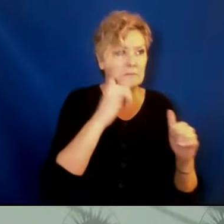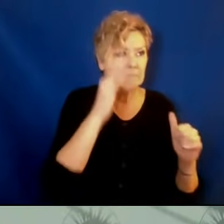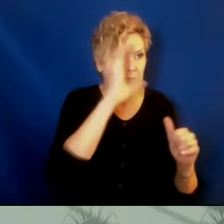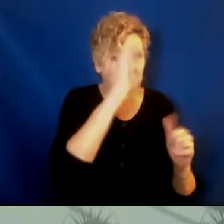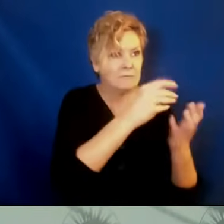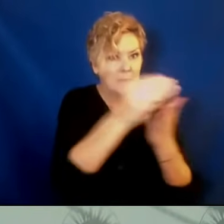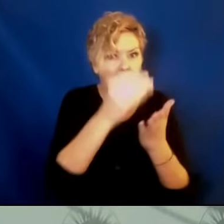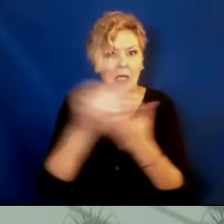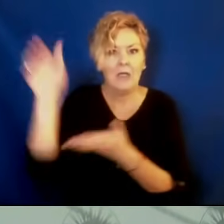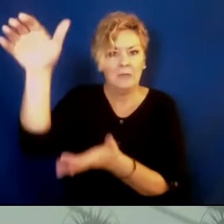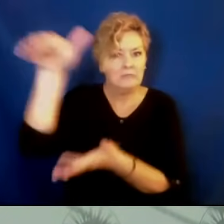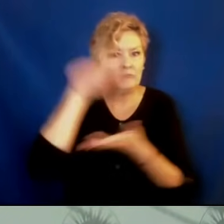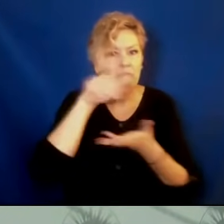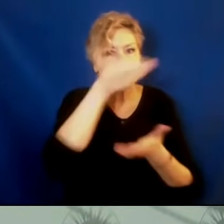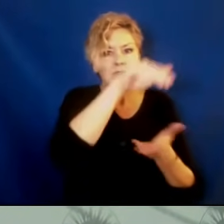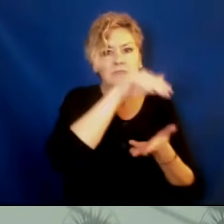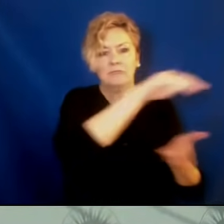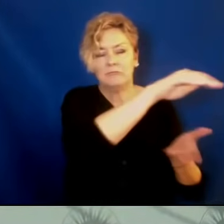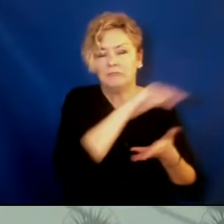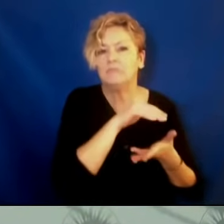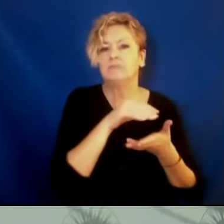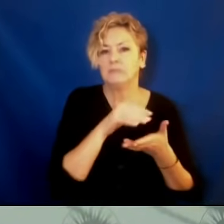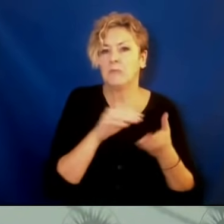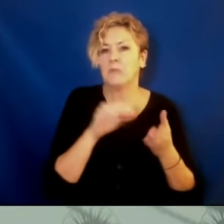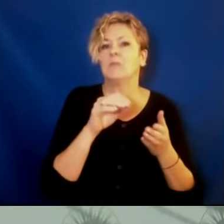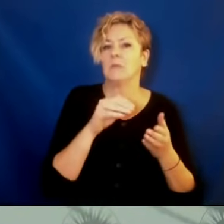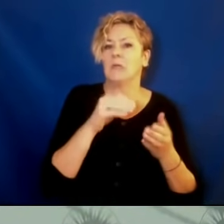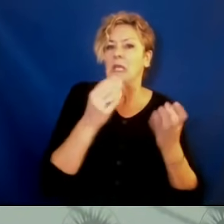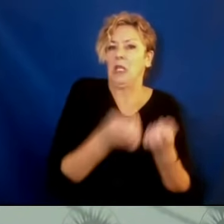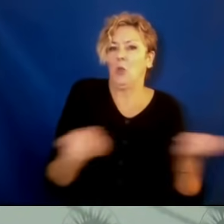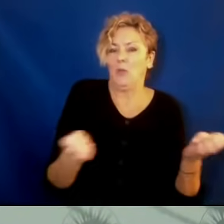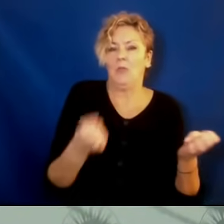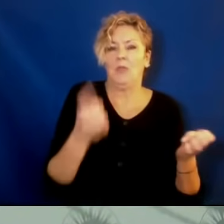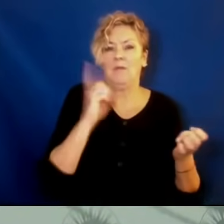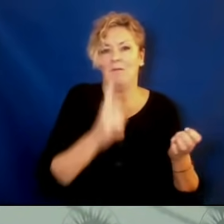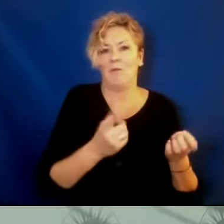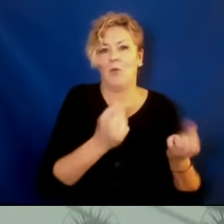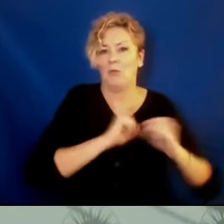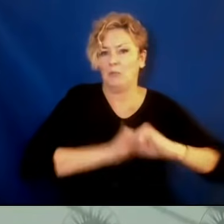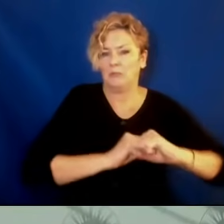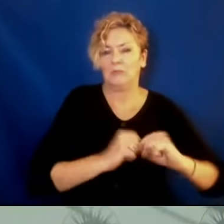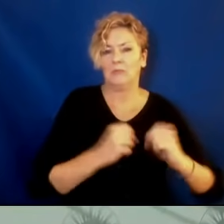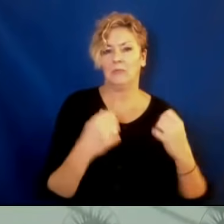this is an extraordinary achievement for those that work at provincial